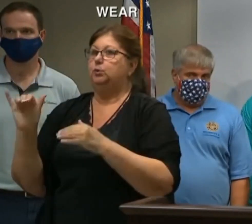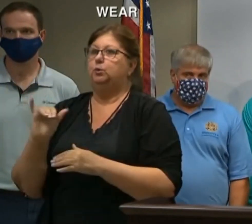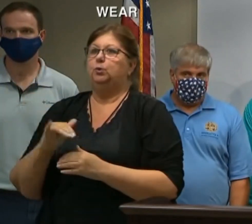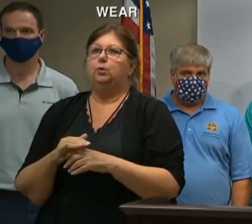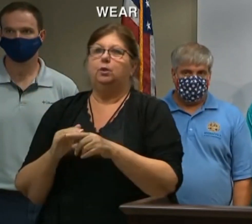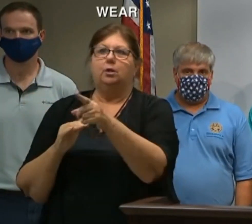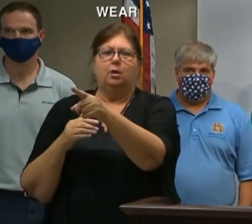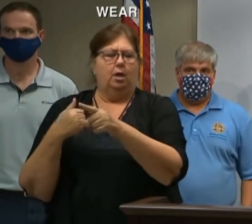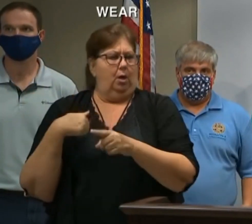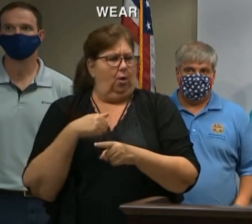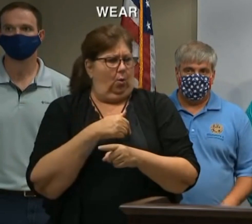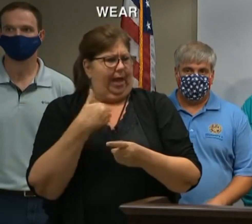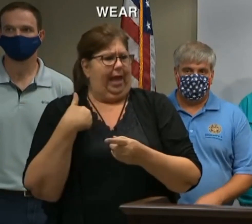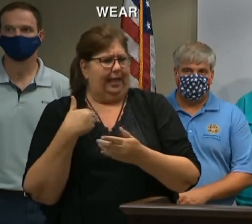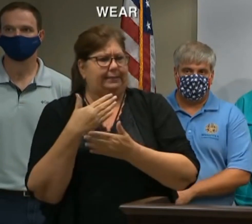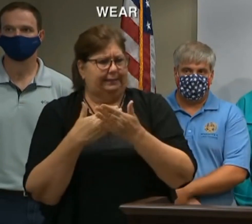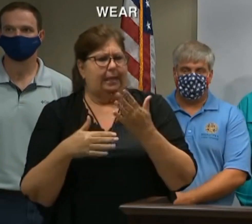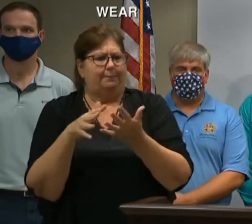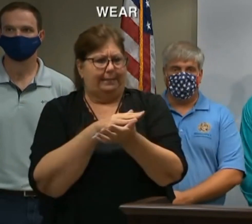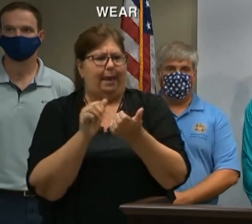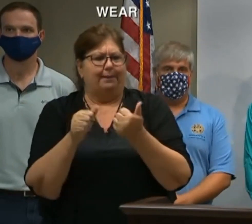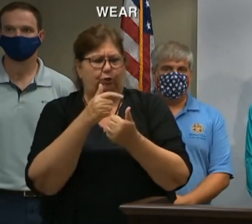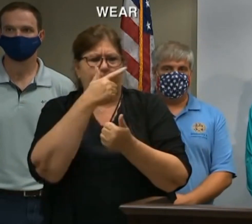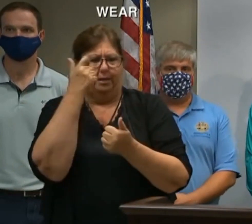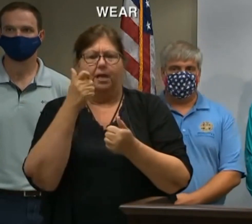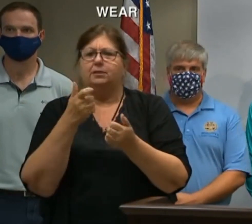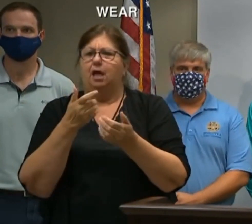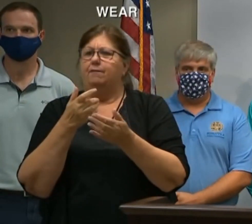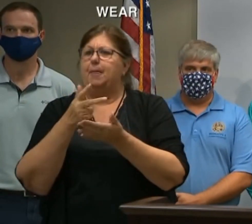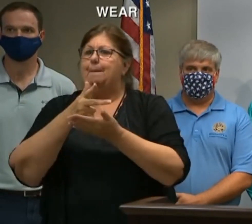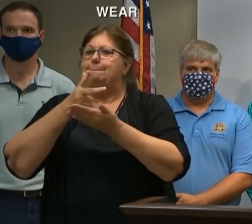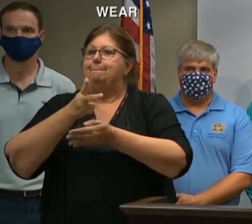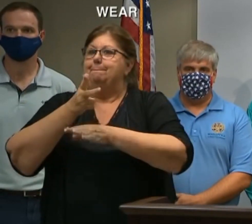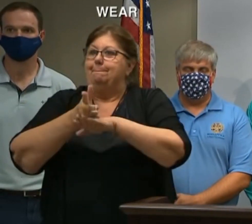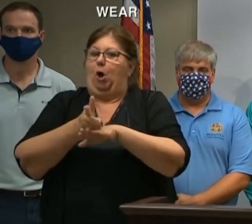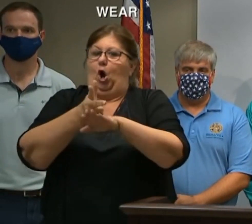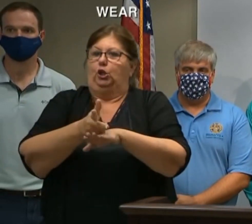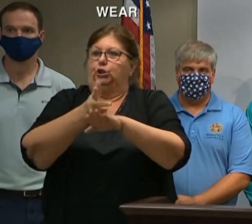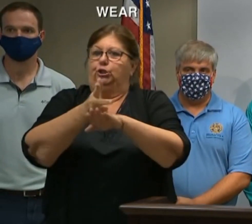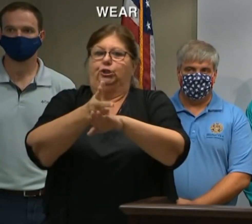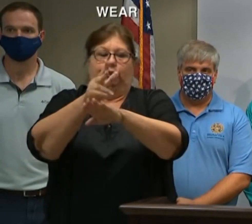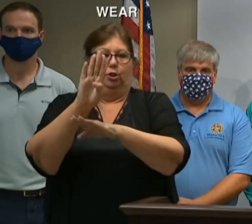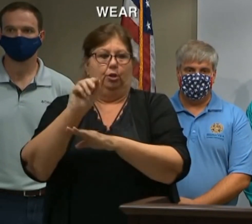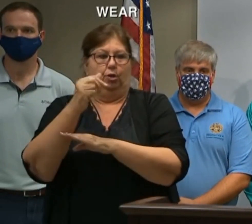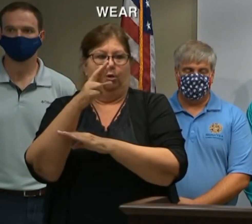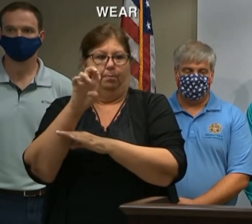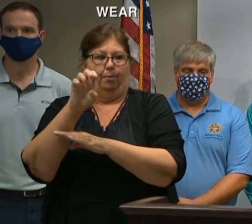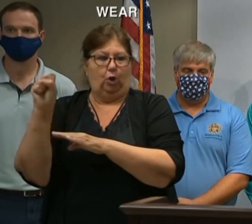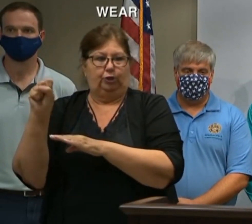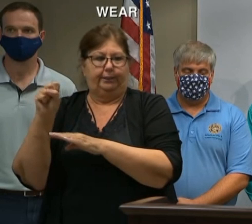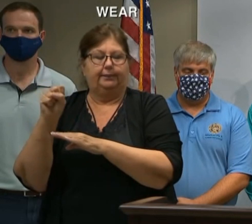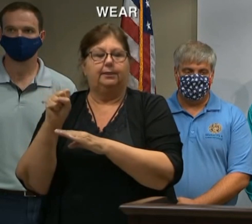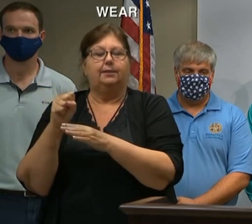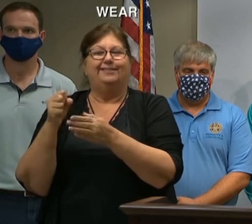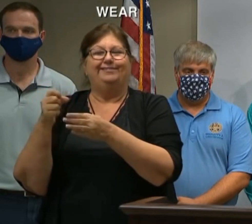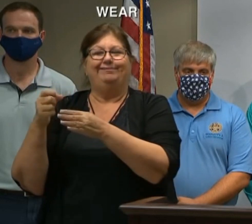know the barges from a local contractor does the fact that it was not necessarily direct damage from the storm that